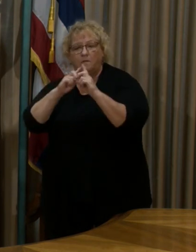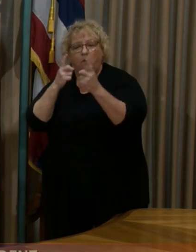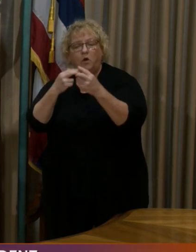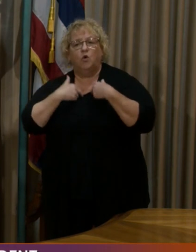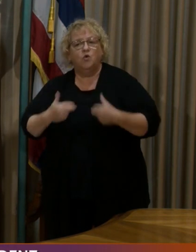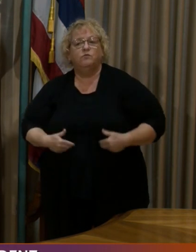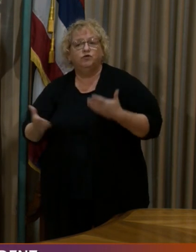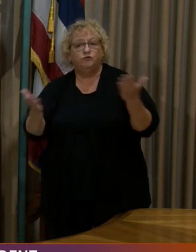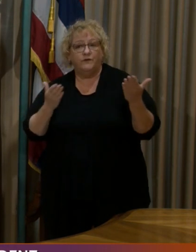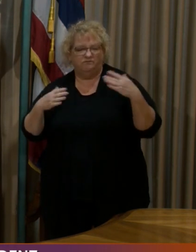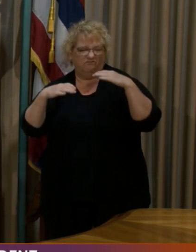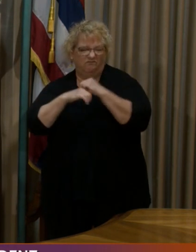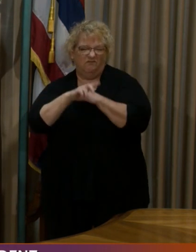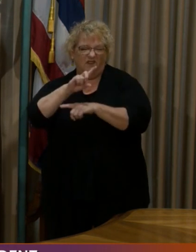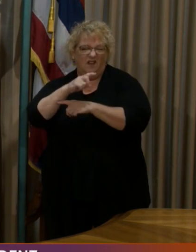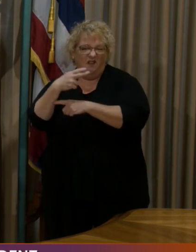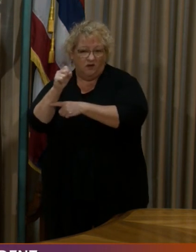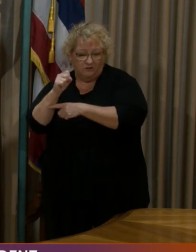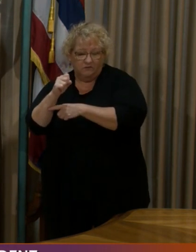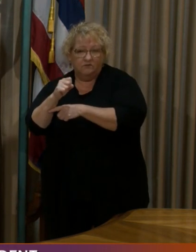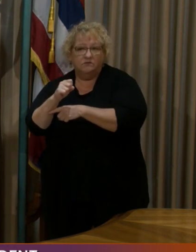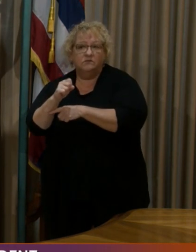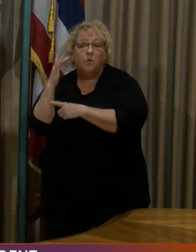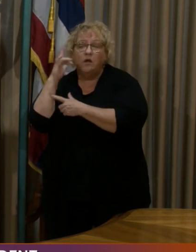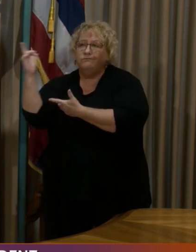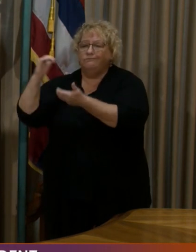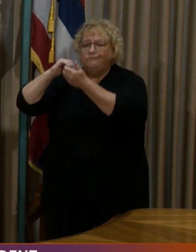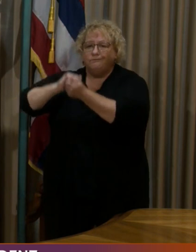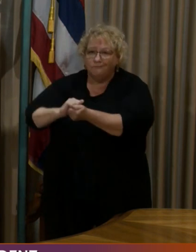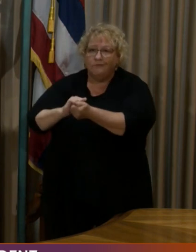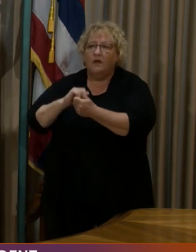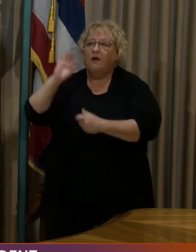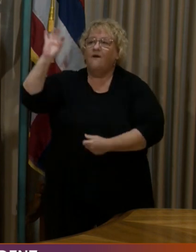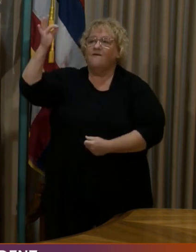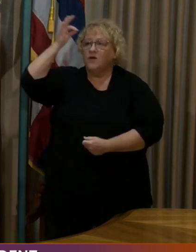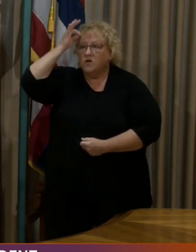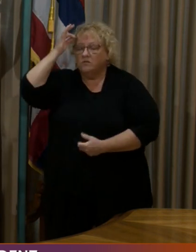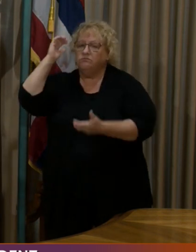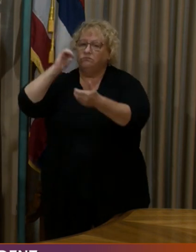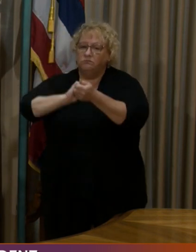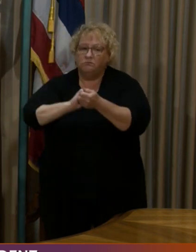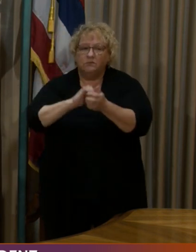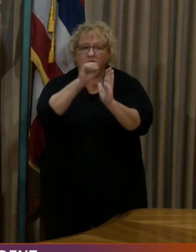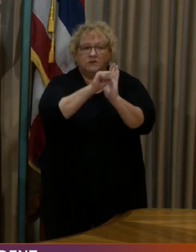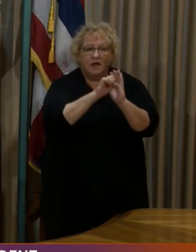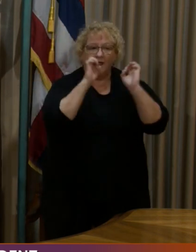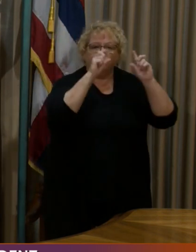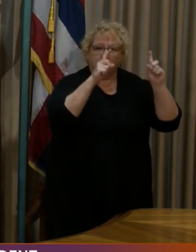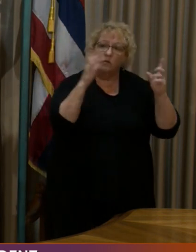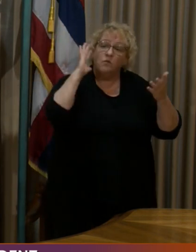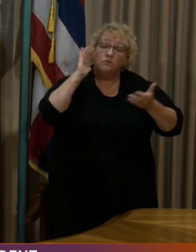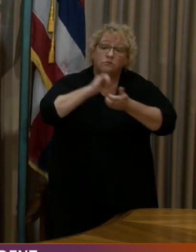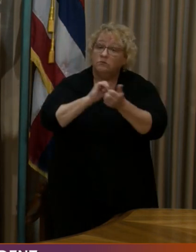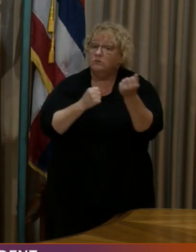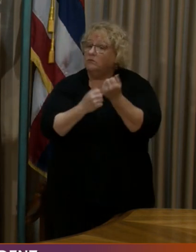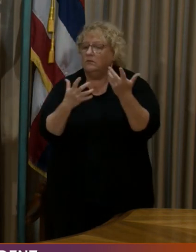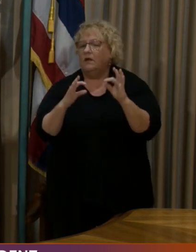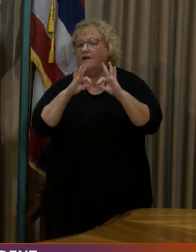LIKEt HUMAN SERVICES FOR WORKING WITH OUR FEDERAL PARTNERS AND THE